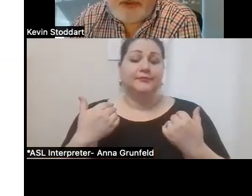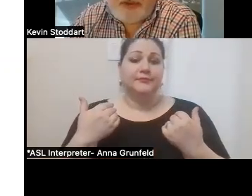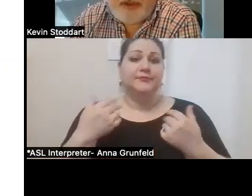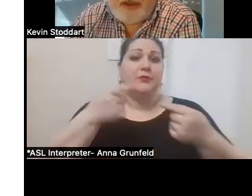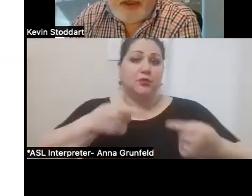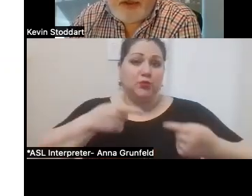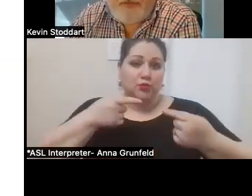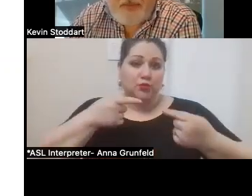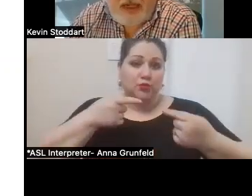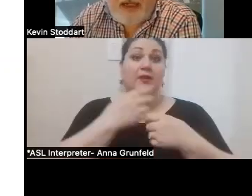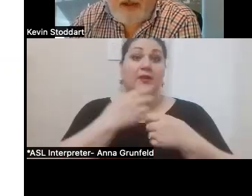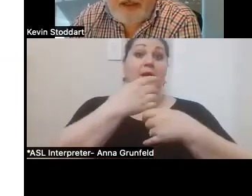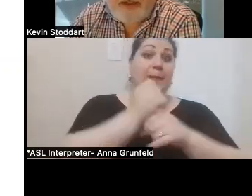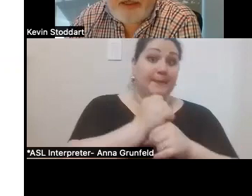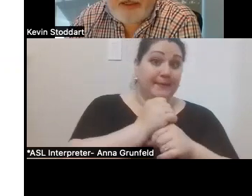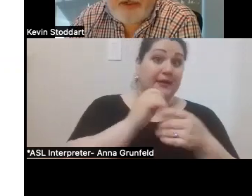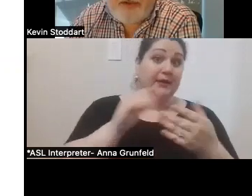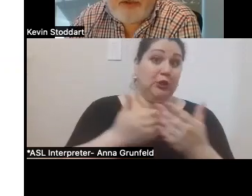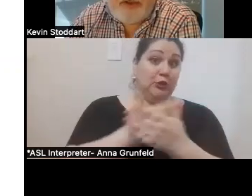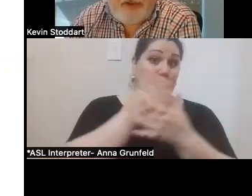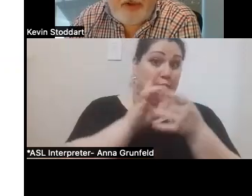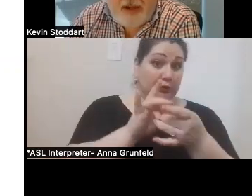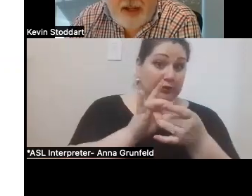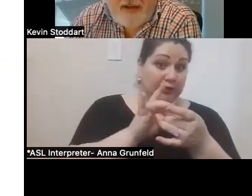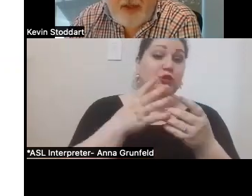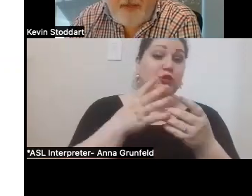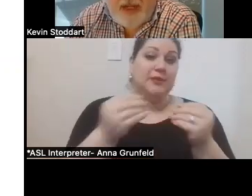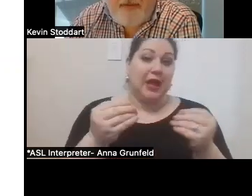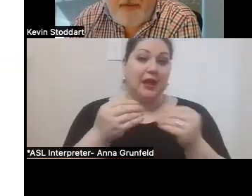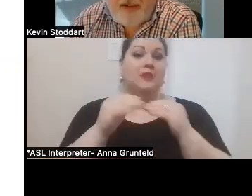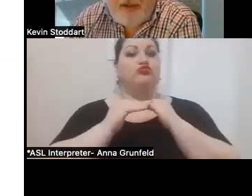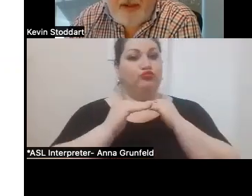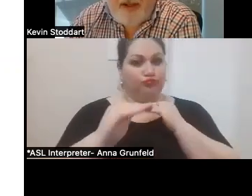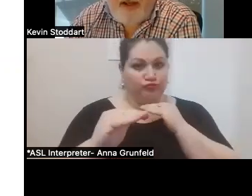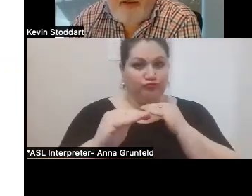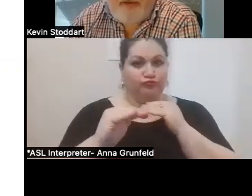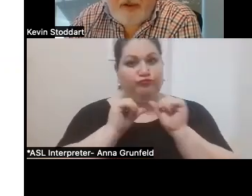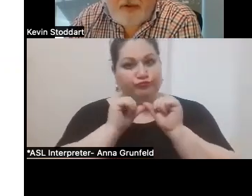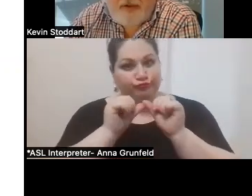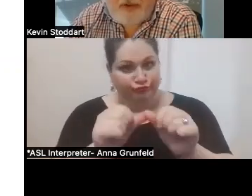So, many autistic students do not have the benefit of close